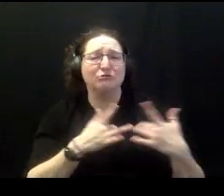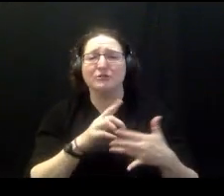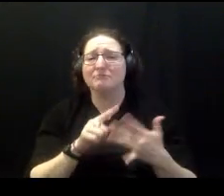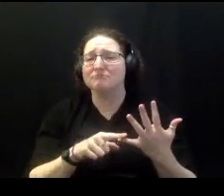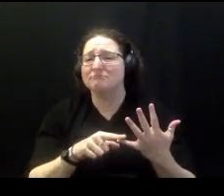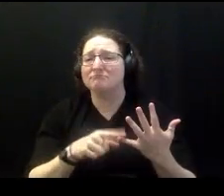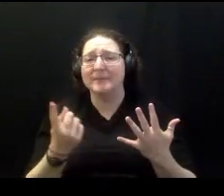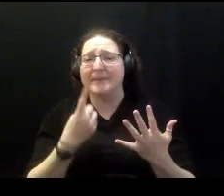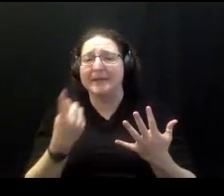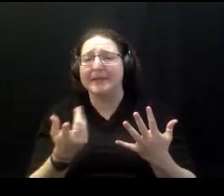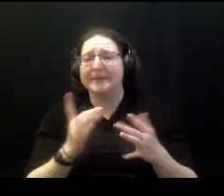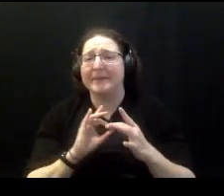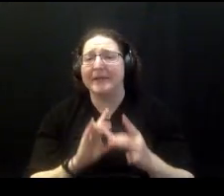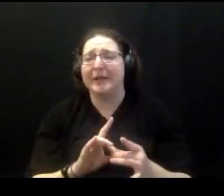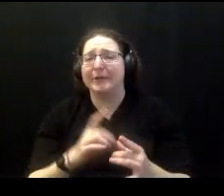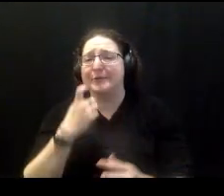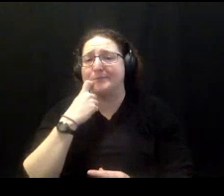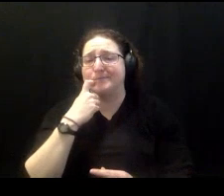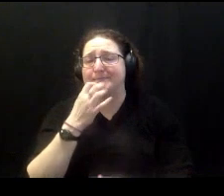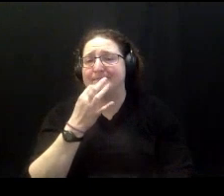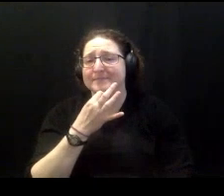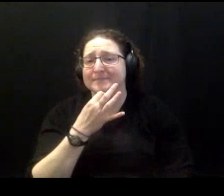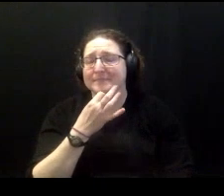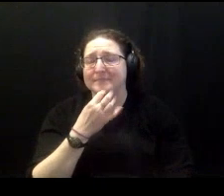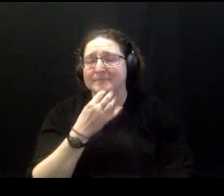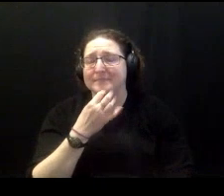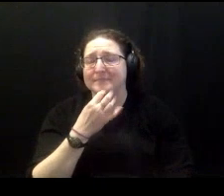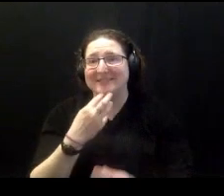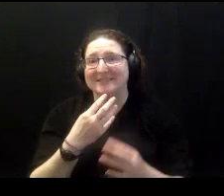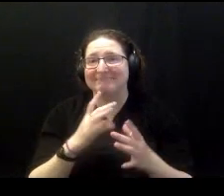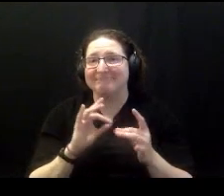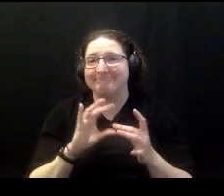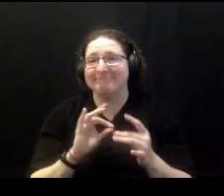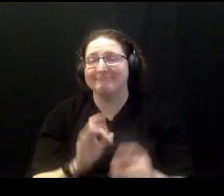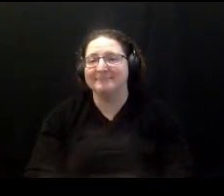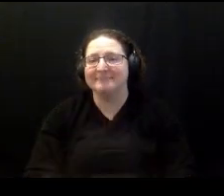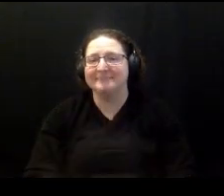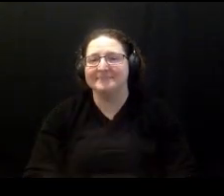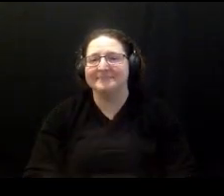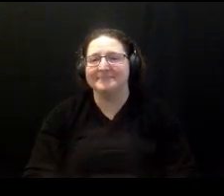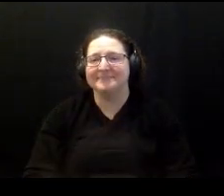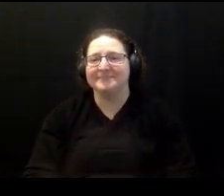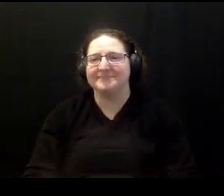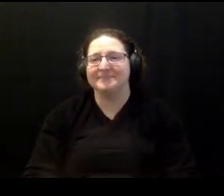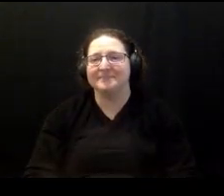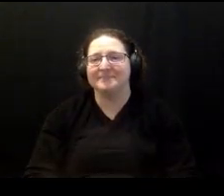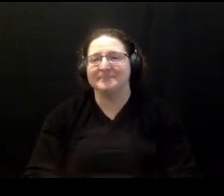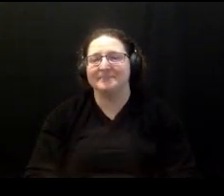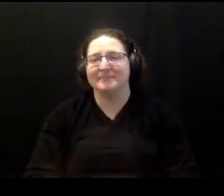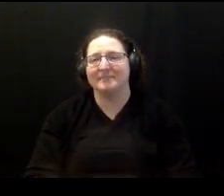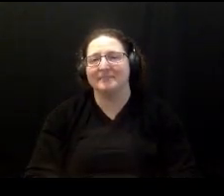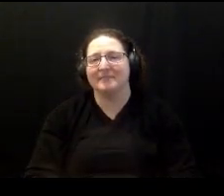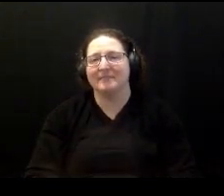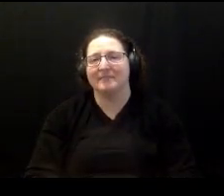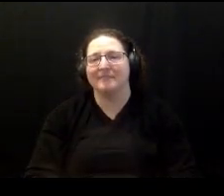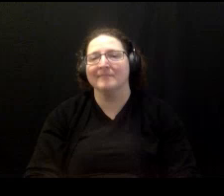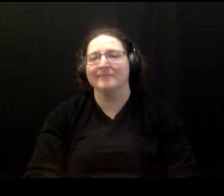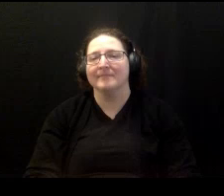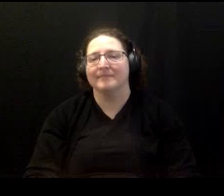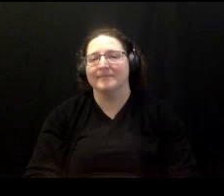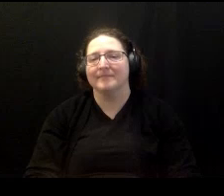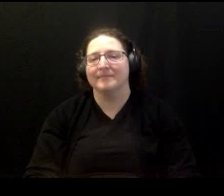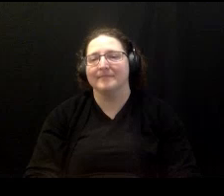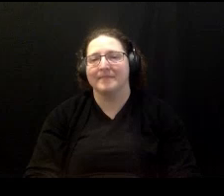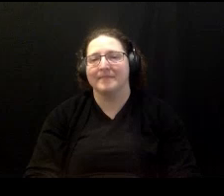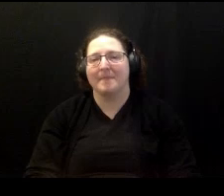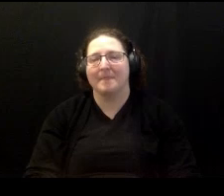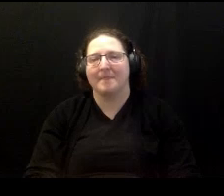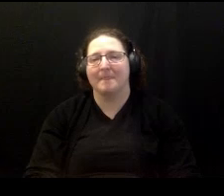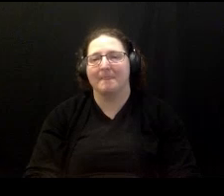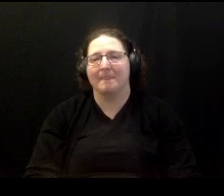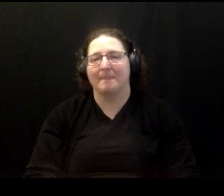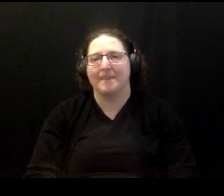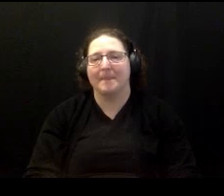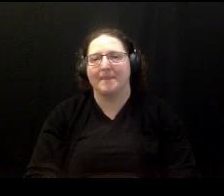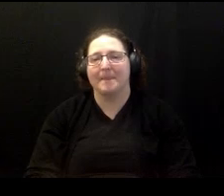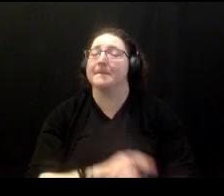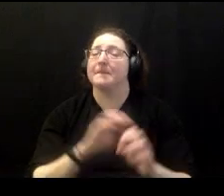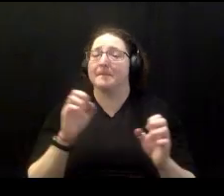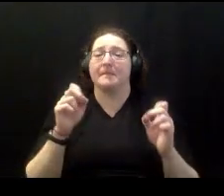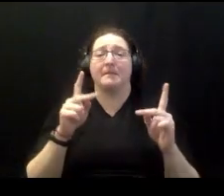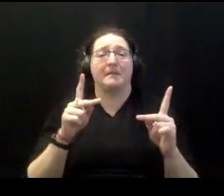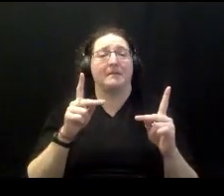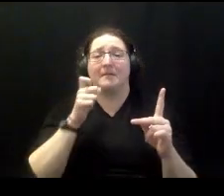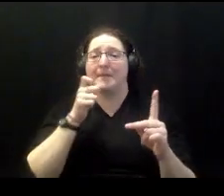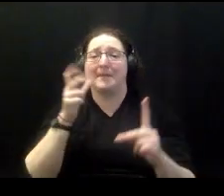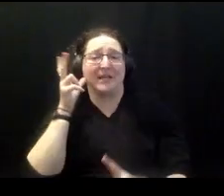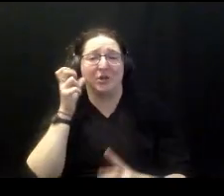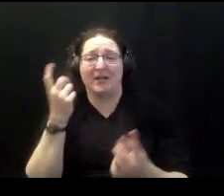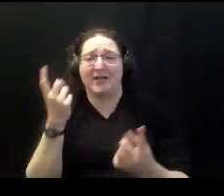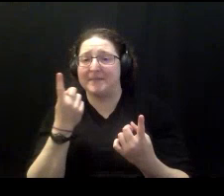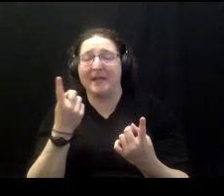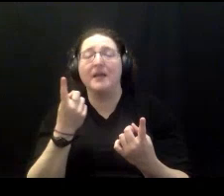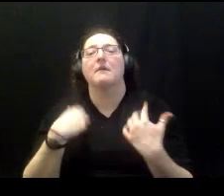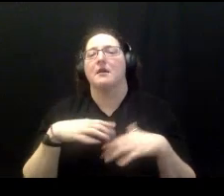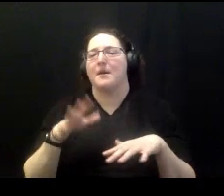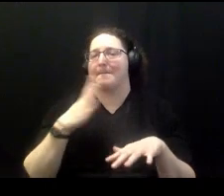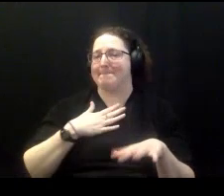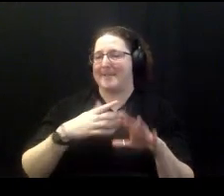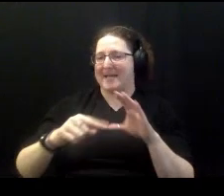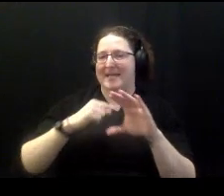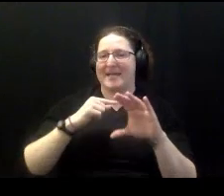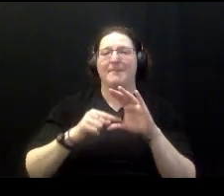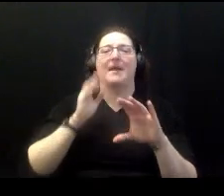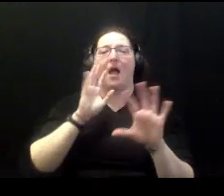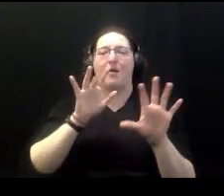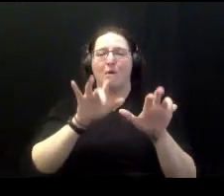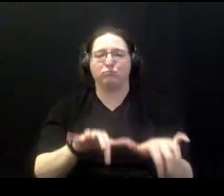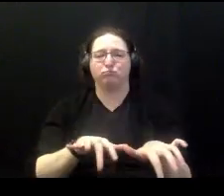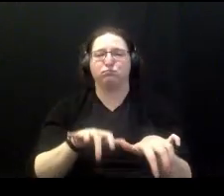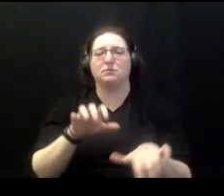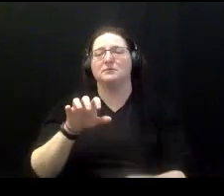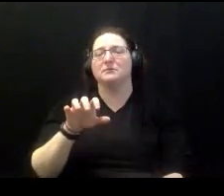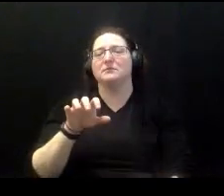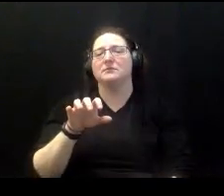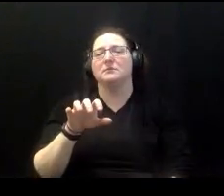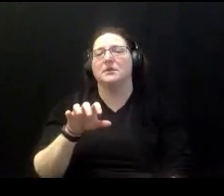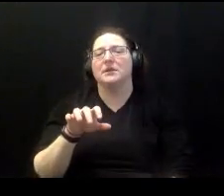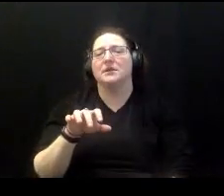through? Okay, not hearing any, my email address--I will put in the chat right now.